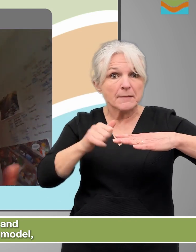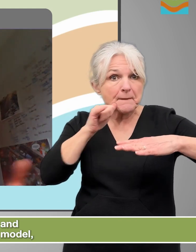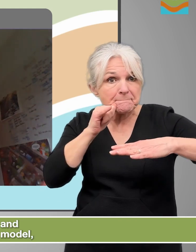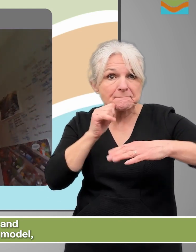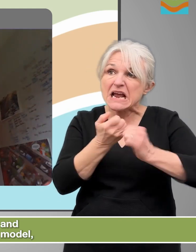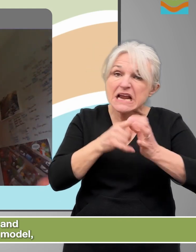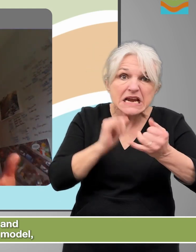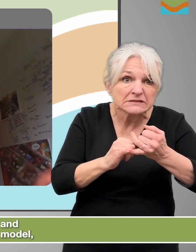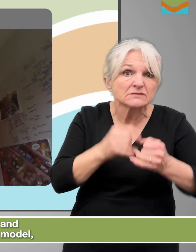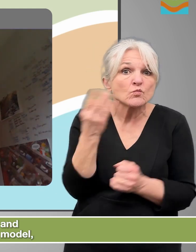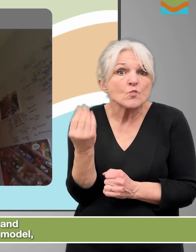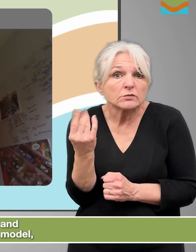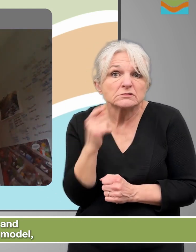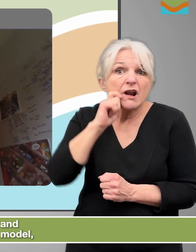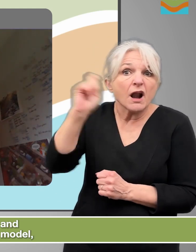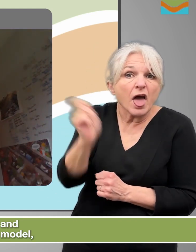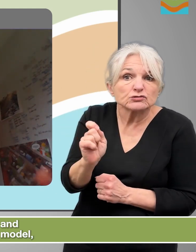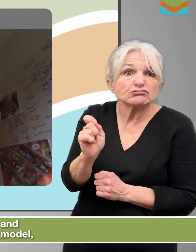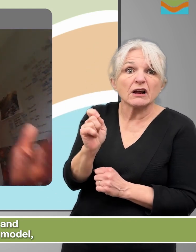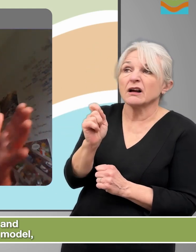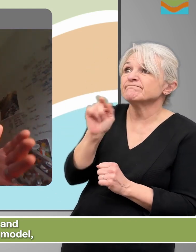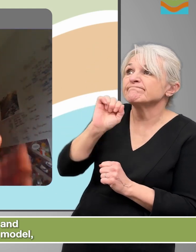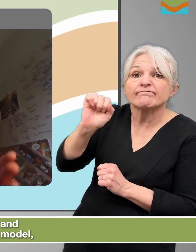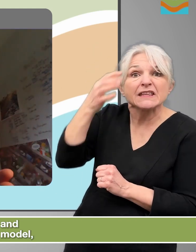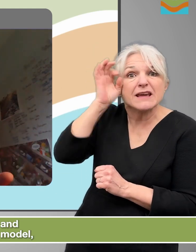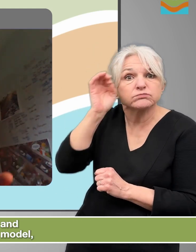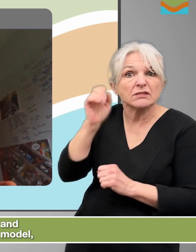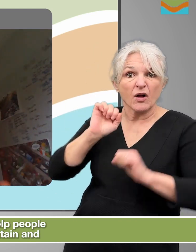buried infrastructure pipes and cables into one common data model,